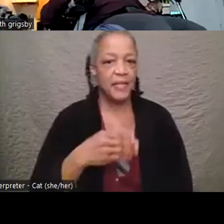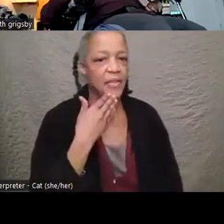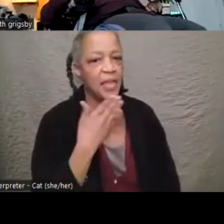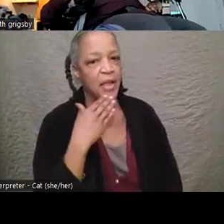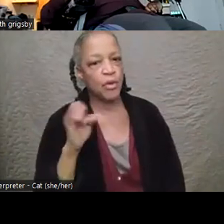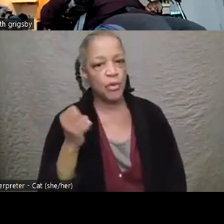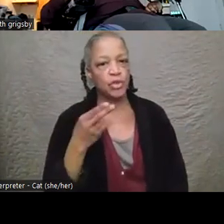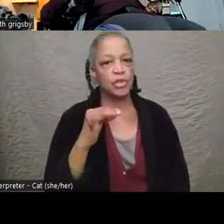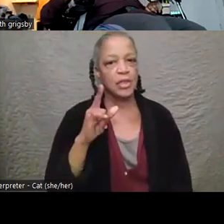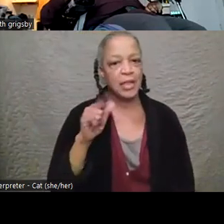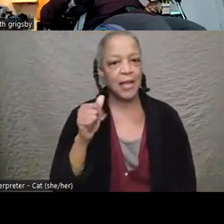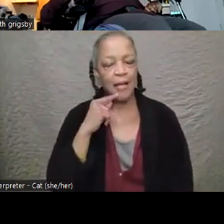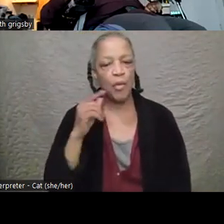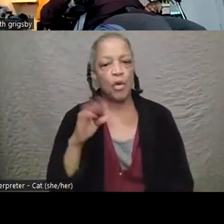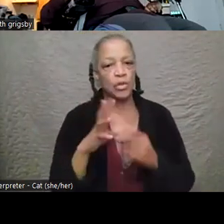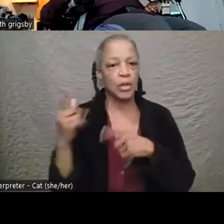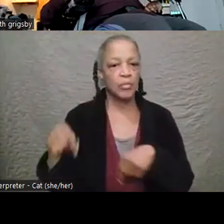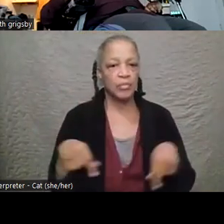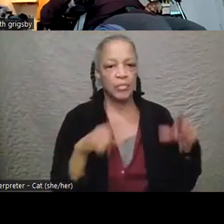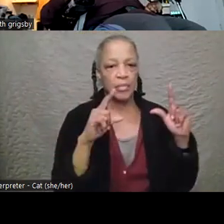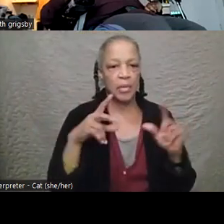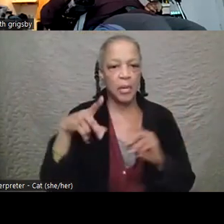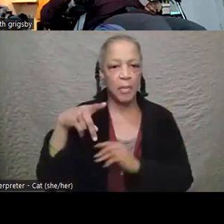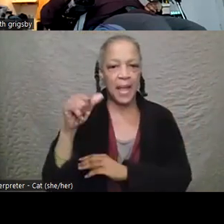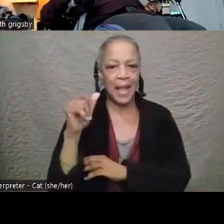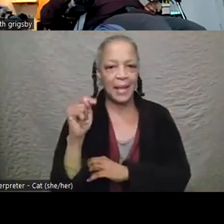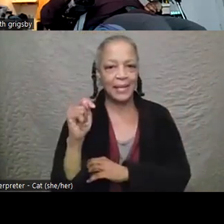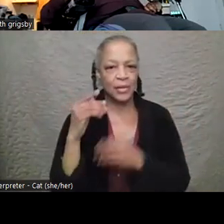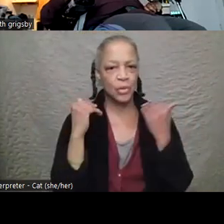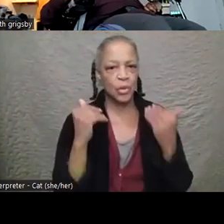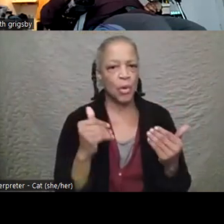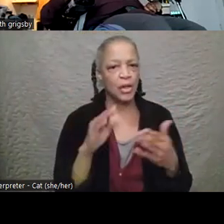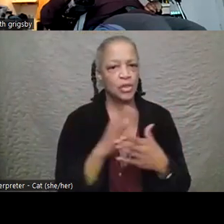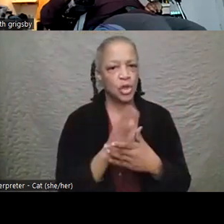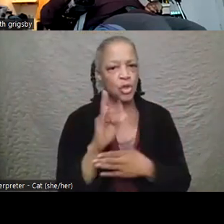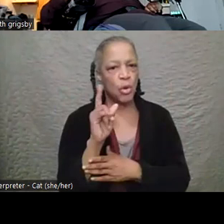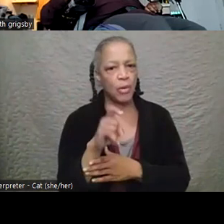I will also bring up Pat, go ahead and share your question or comment.